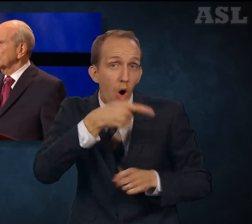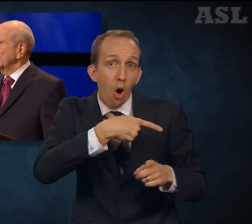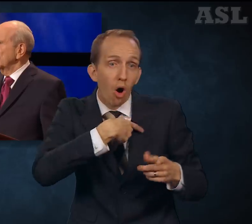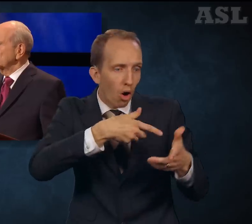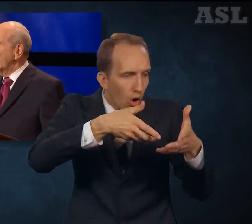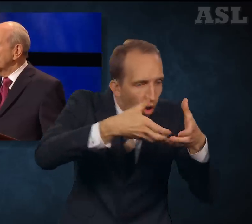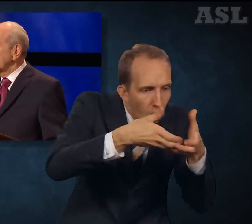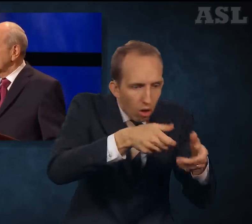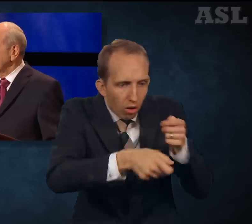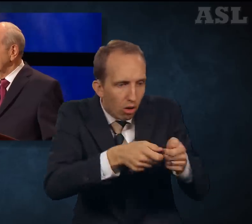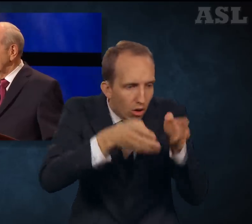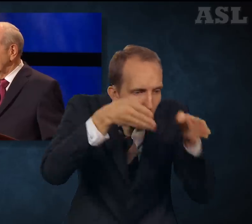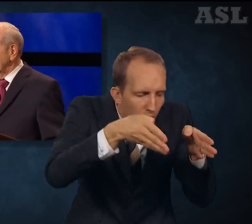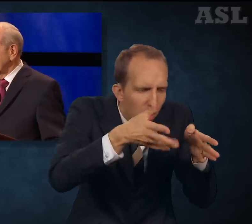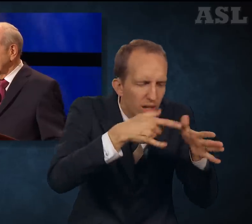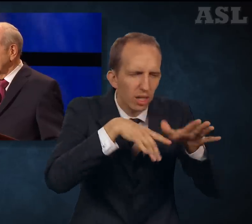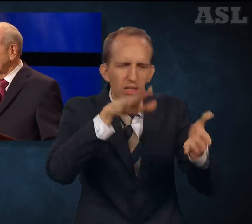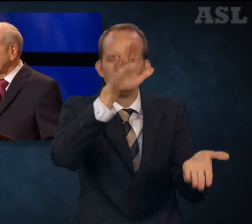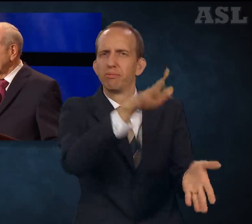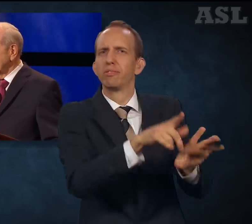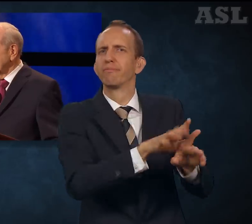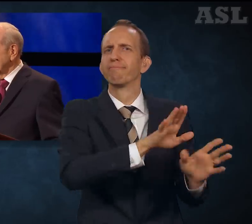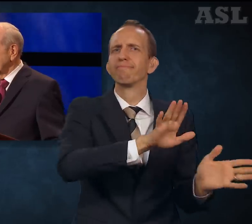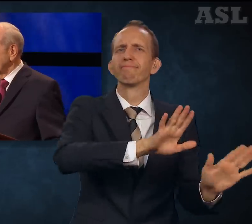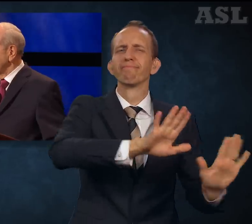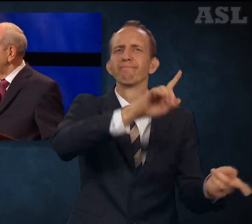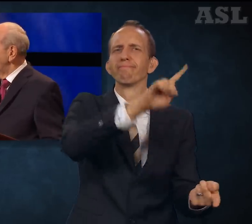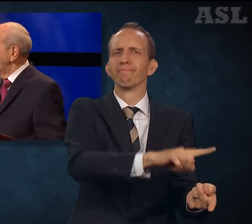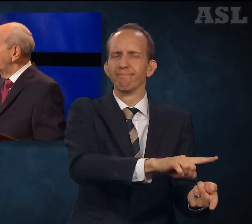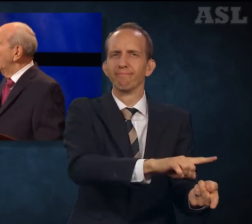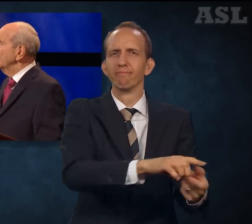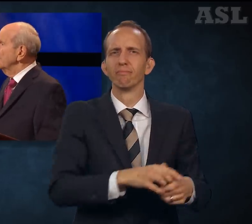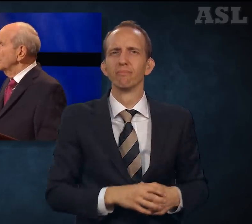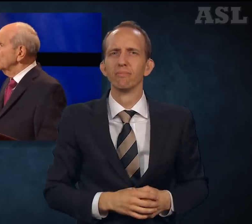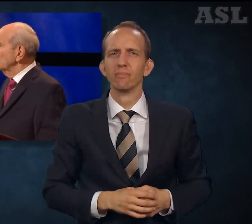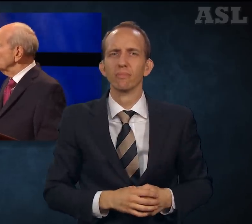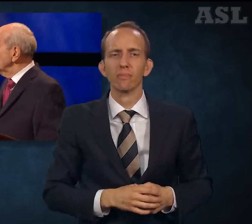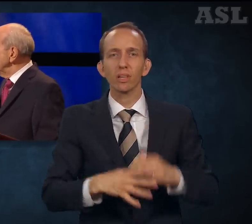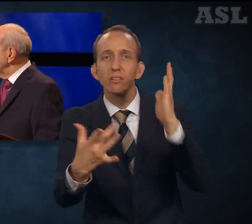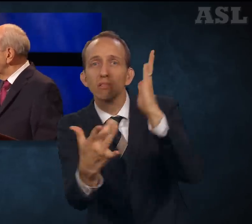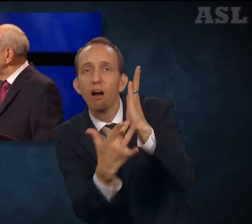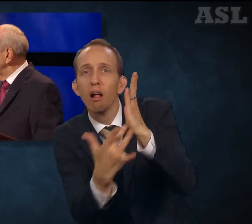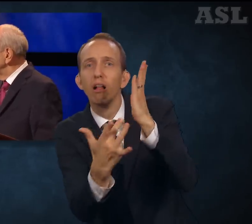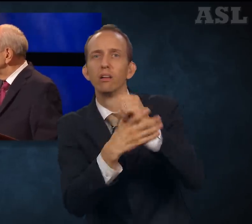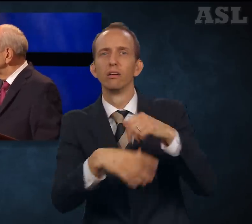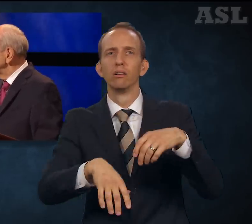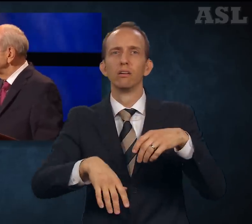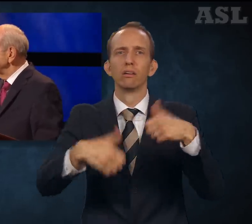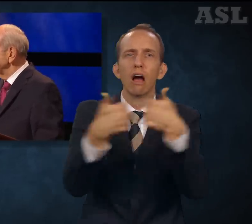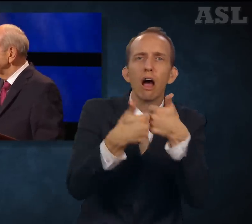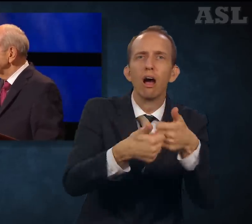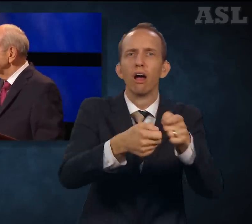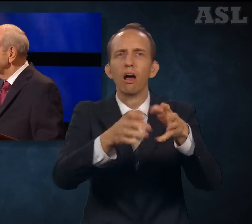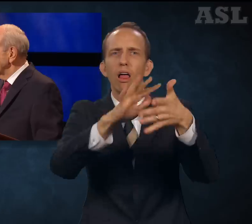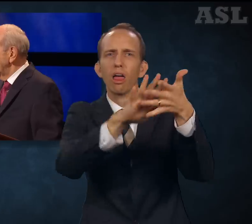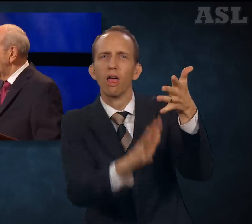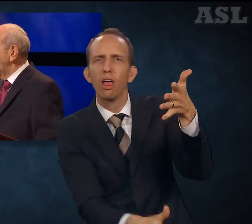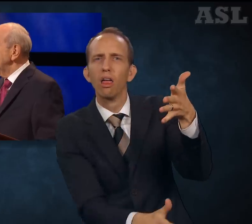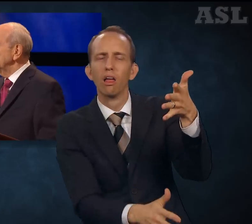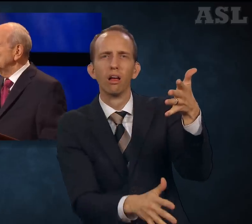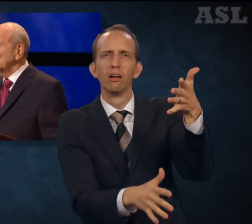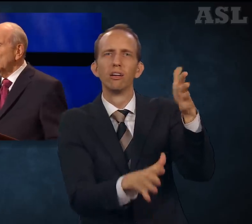I'D DEFINITELY CUT DOWN TIME